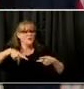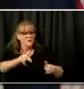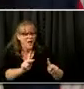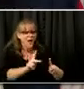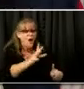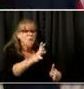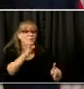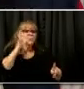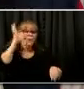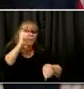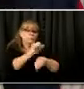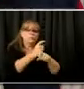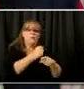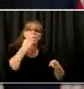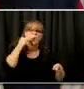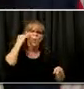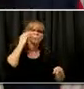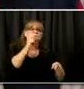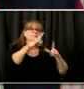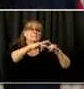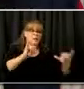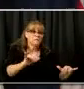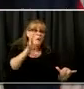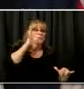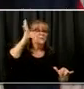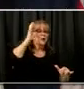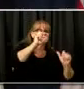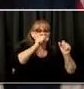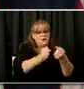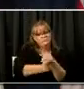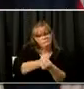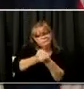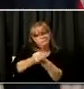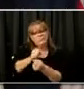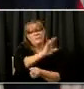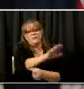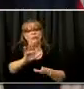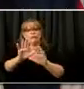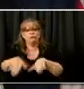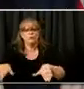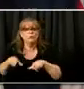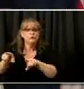a community member or community organization and you're connecting with families please ask